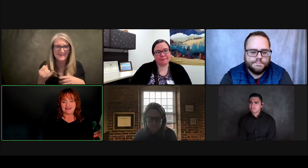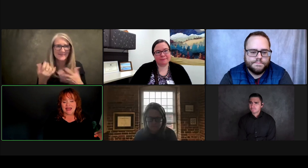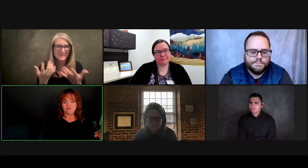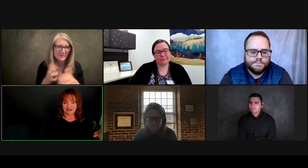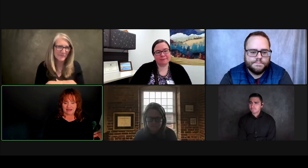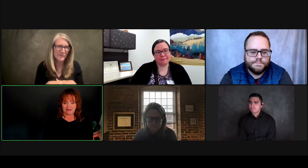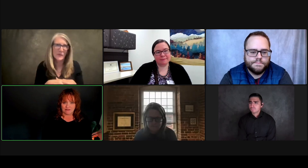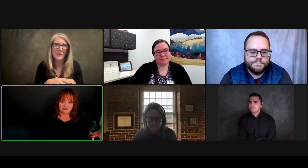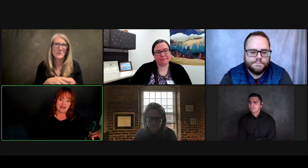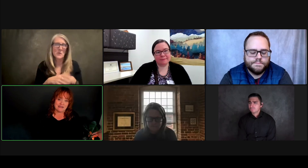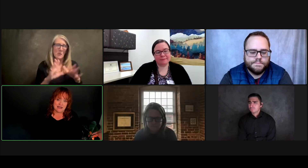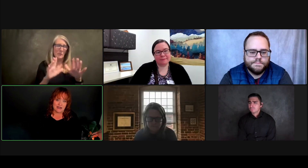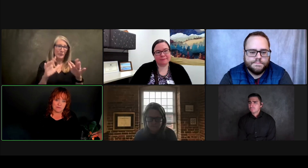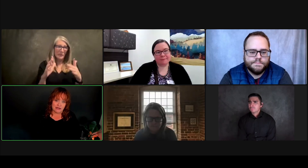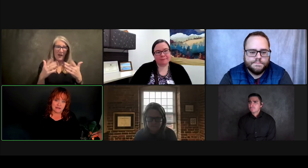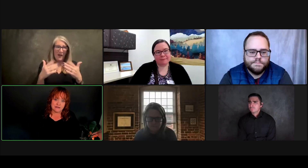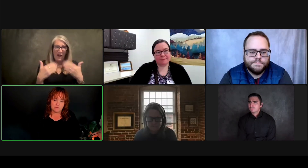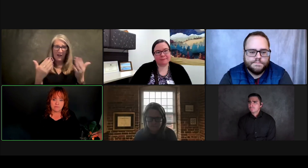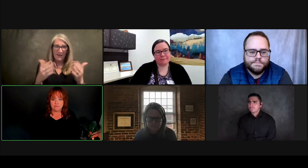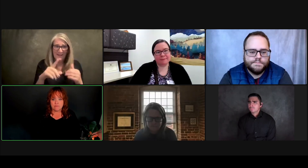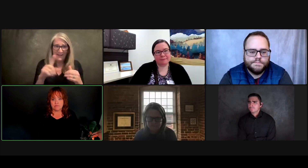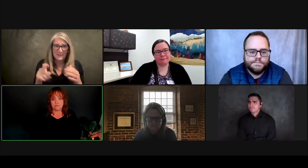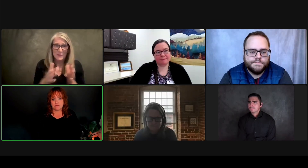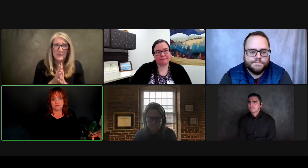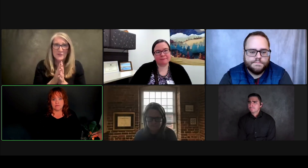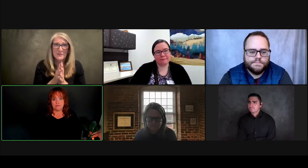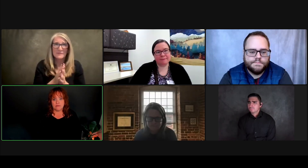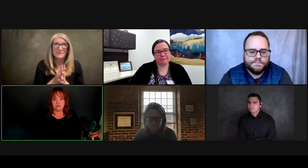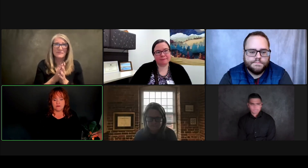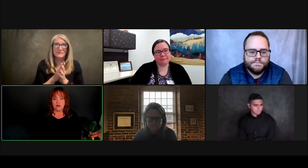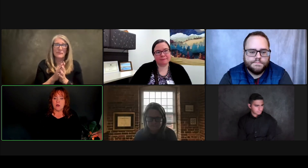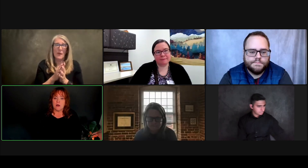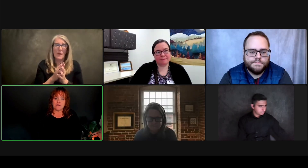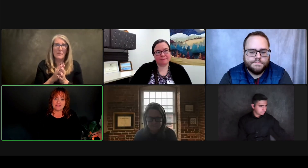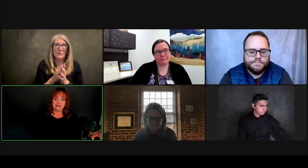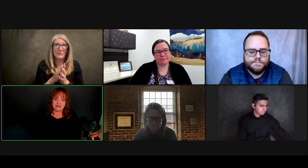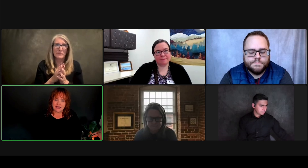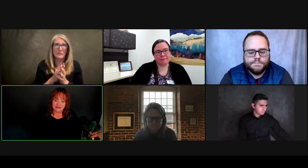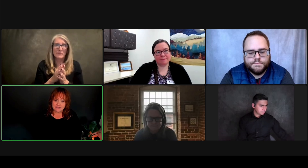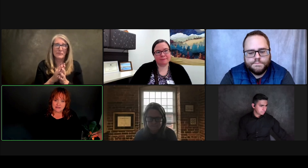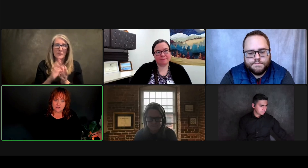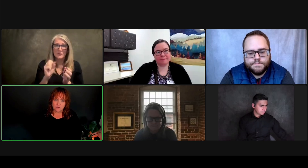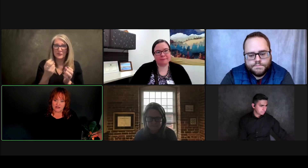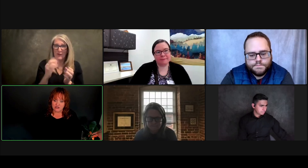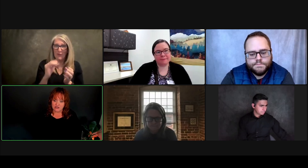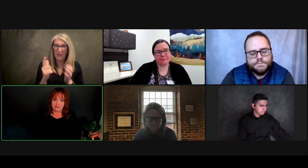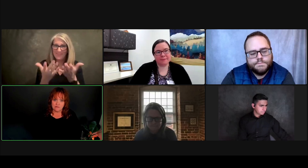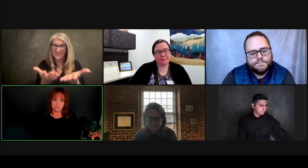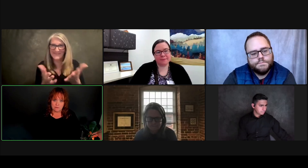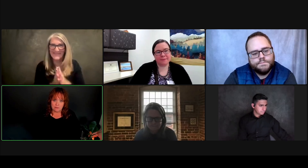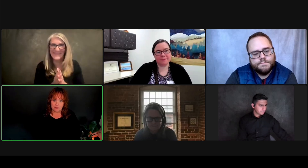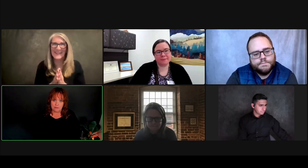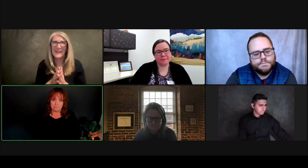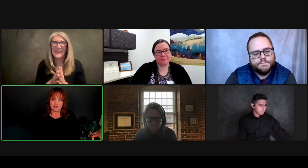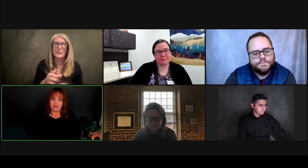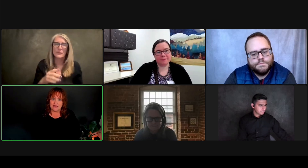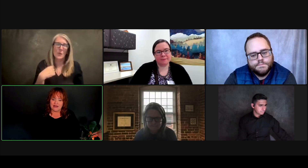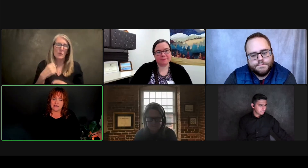navigate those tight timelines. All right. The next question--